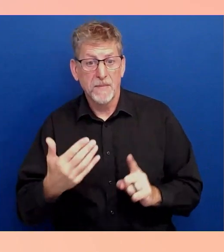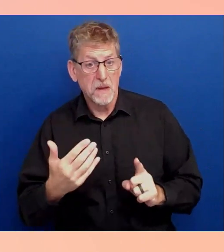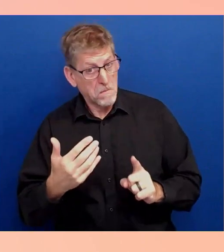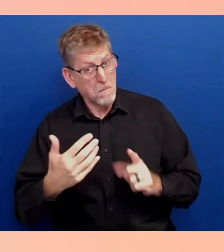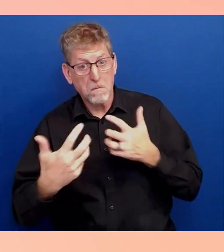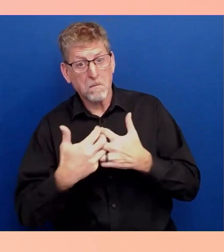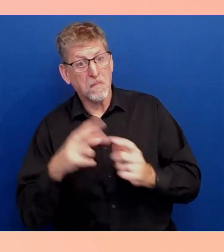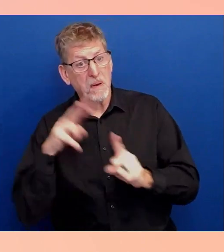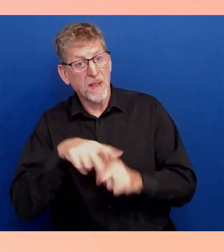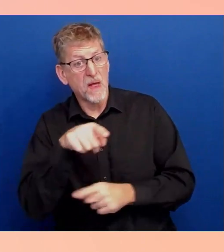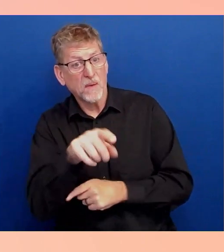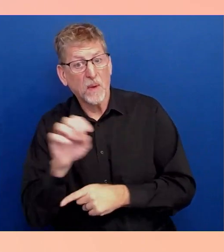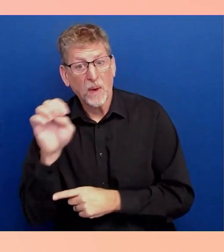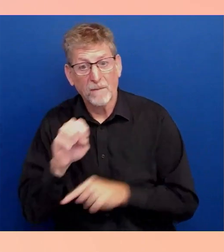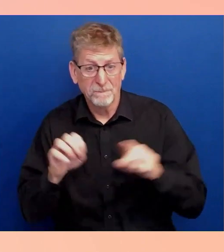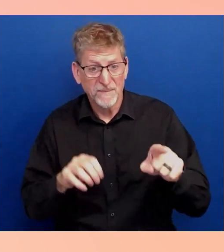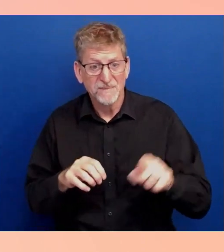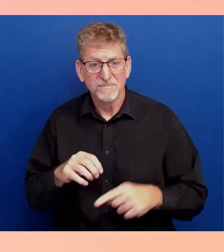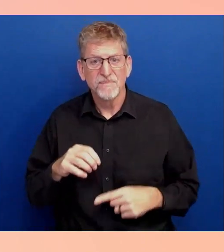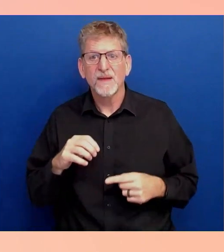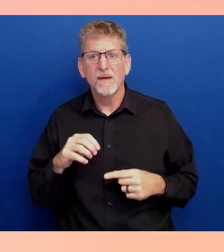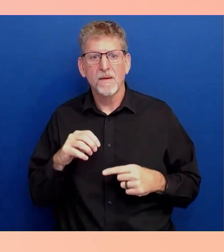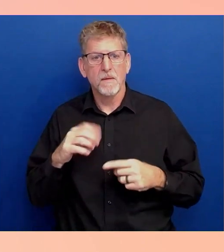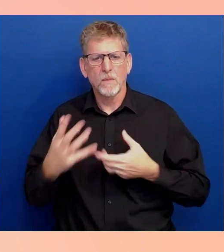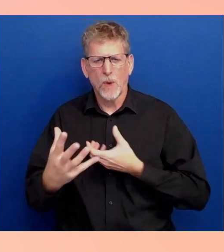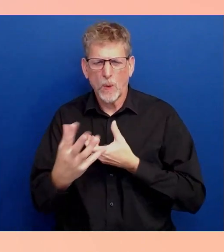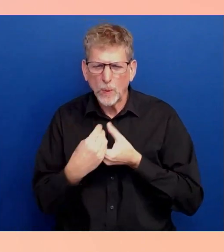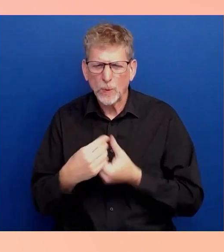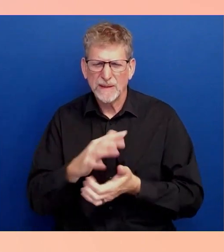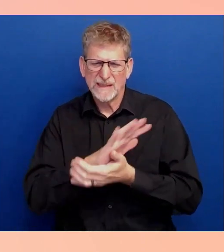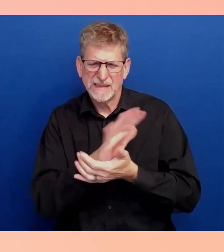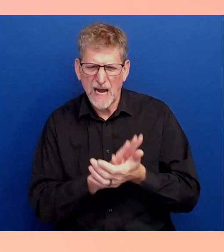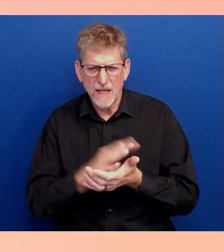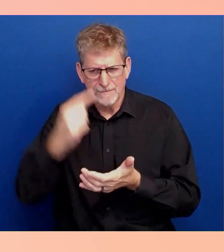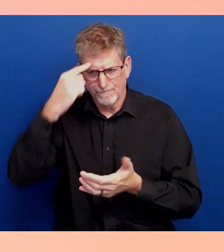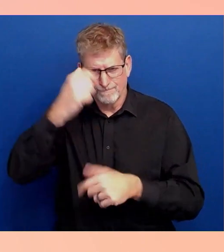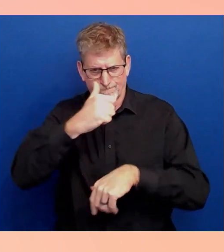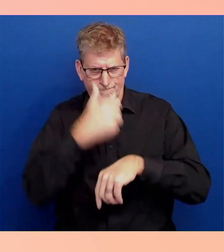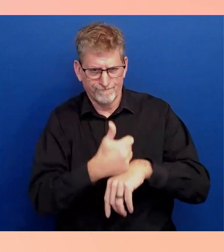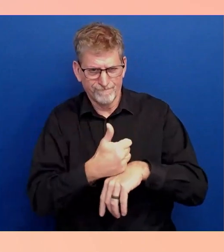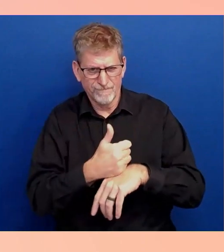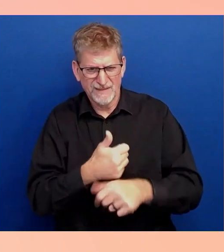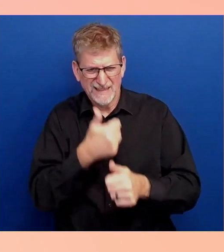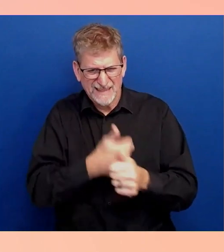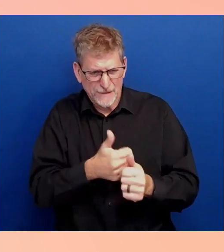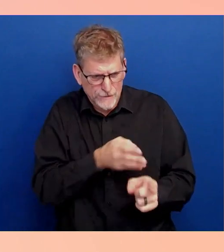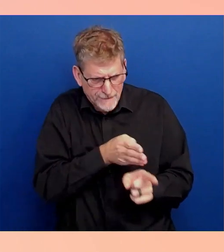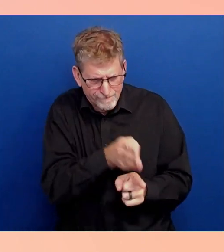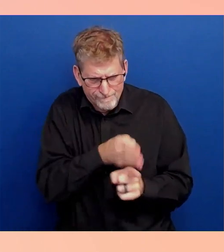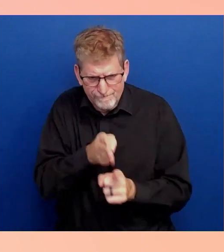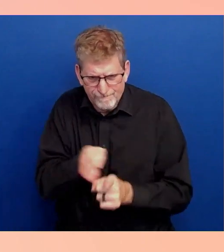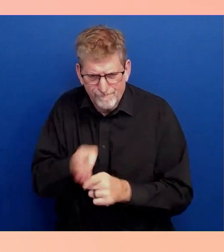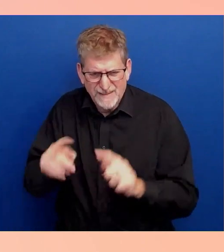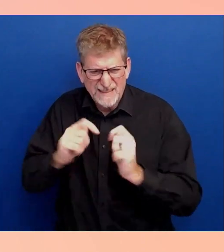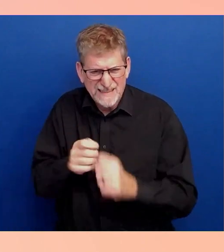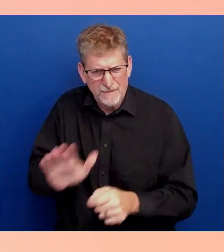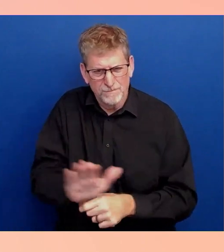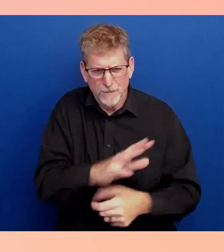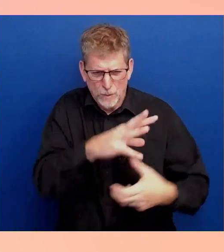within each discipline on our team. Whether it's design, product management, research or development, being acknowledged by their individual